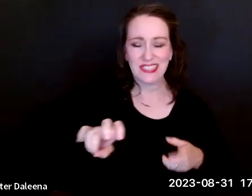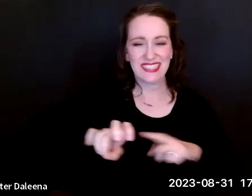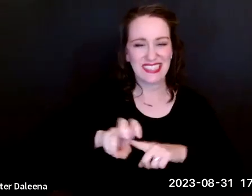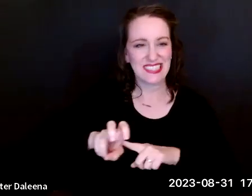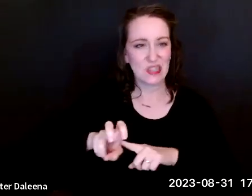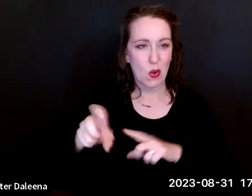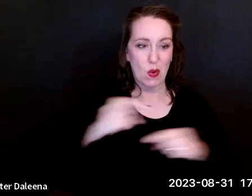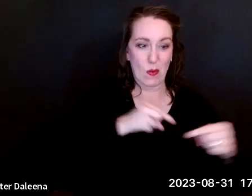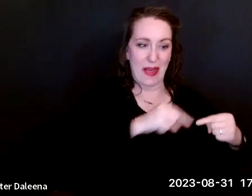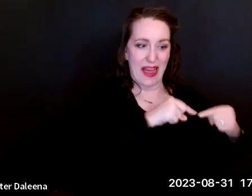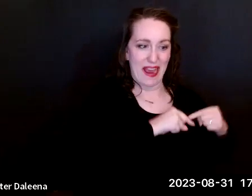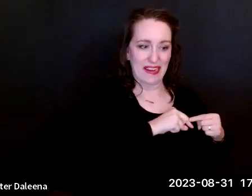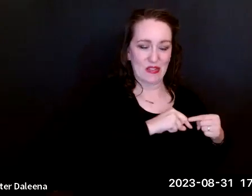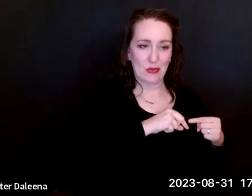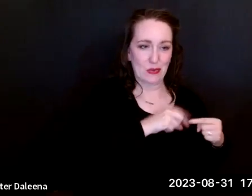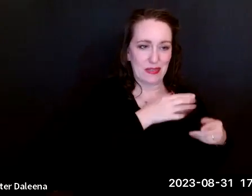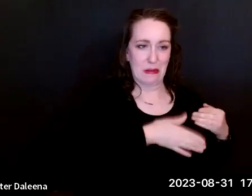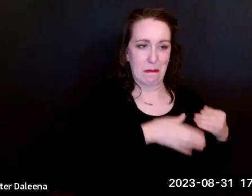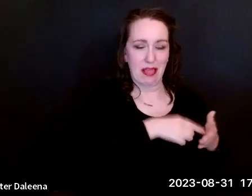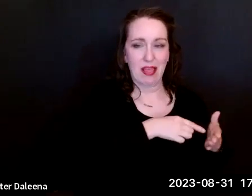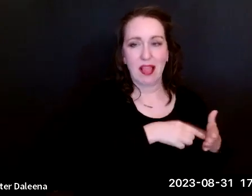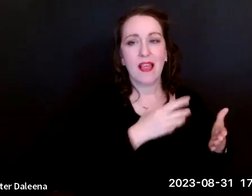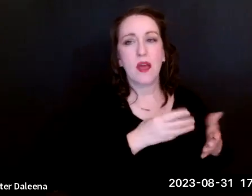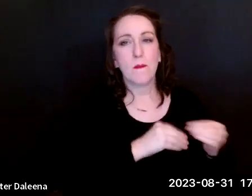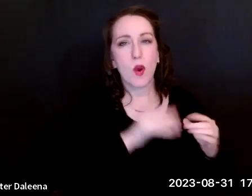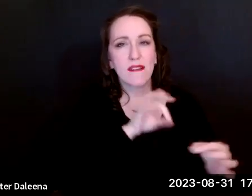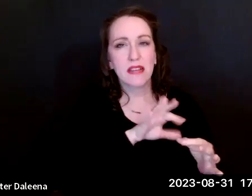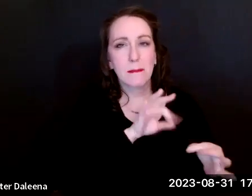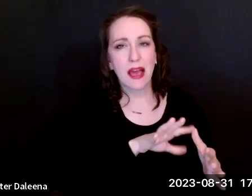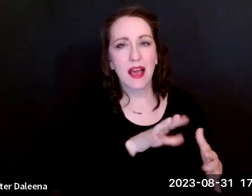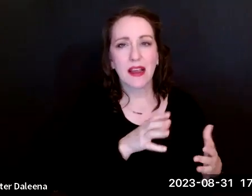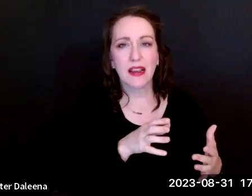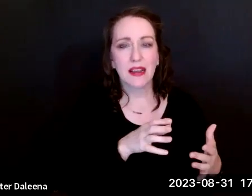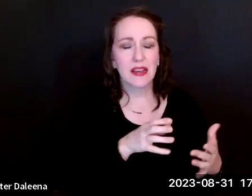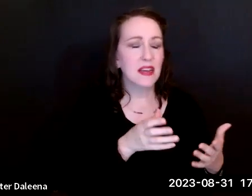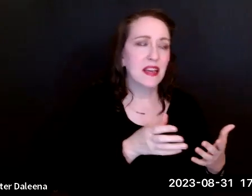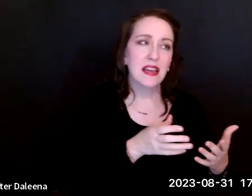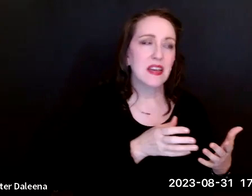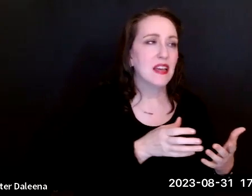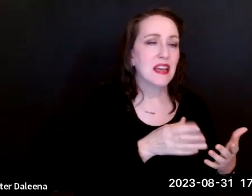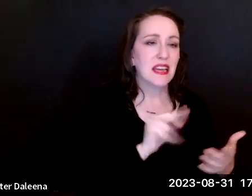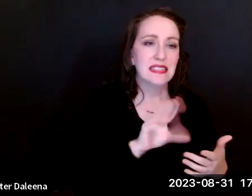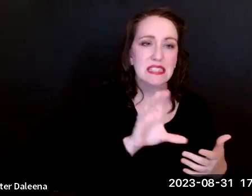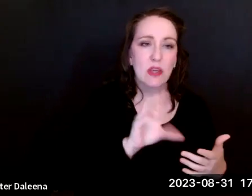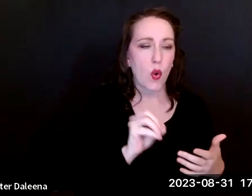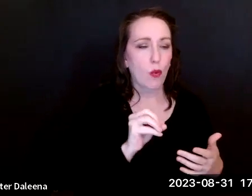back and Bill I mean we've gotten more feedback that ncos are expecting like they can't go make